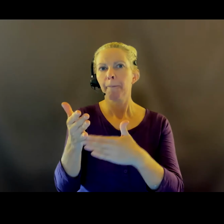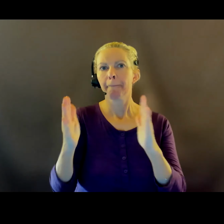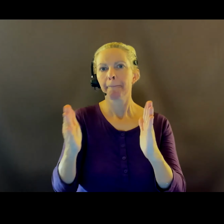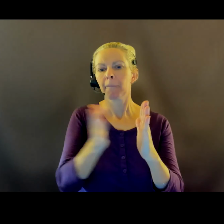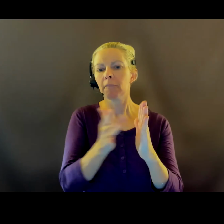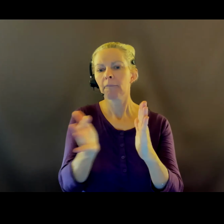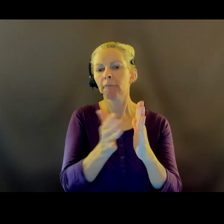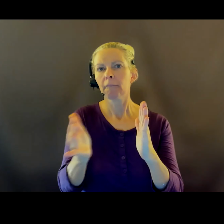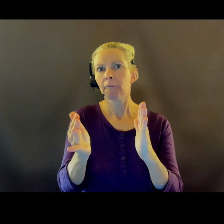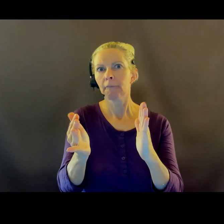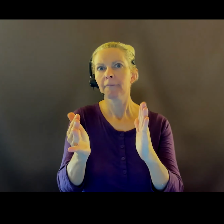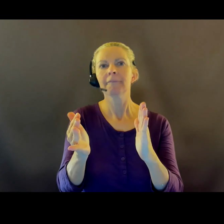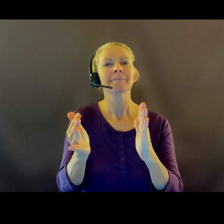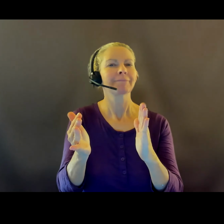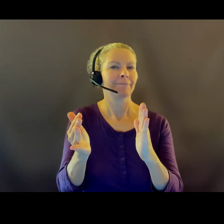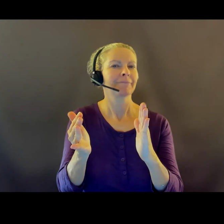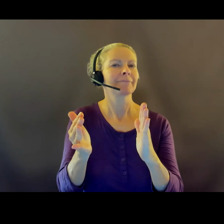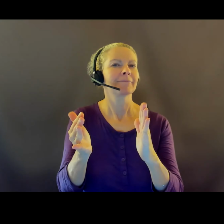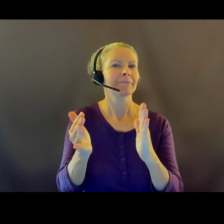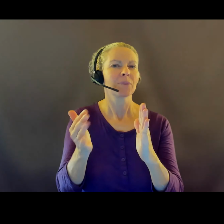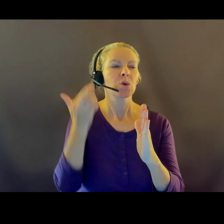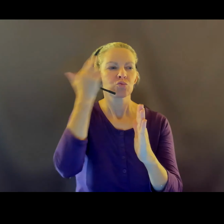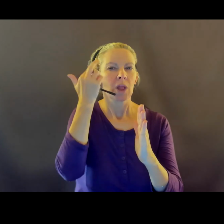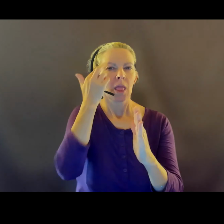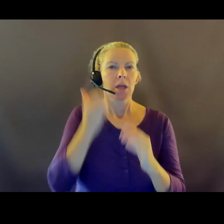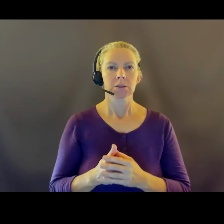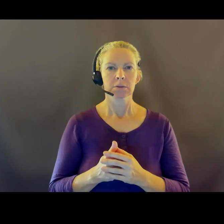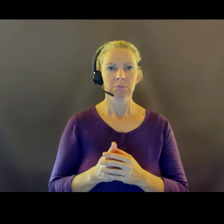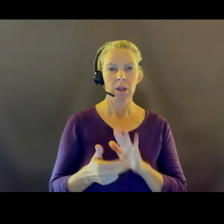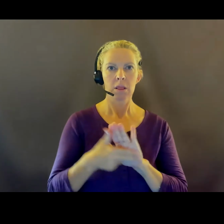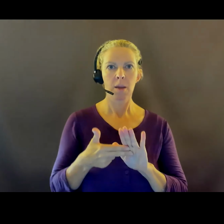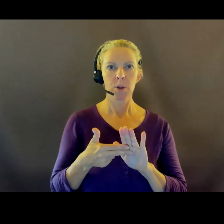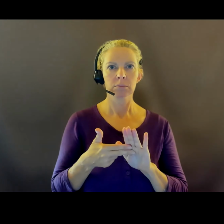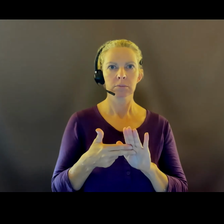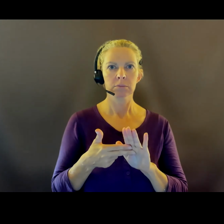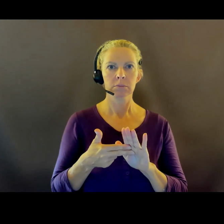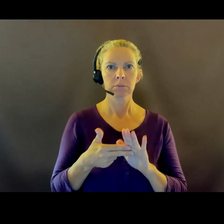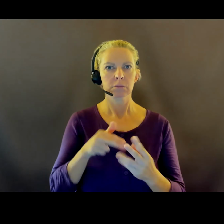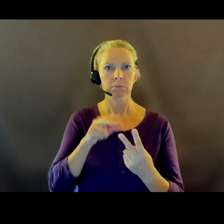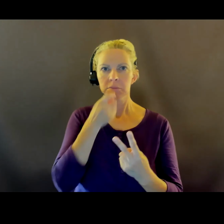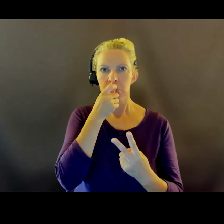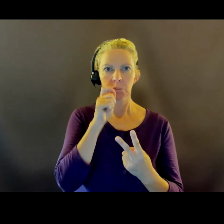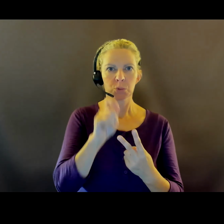constant reminder that the is a label. You are not normal or normal.